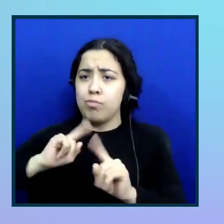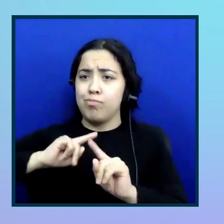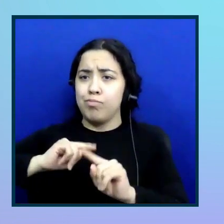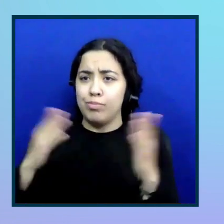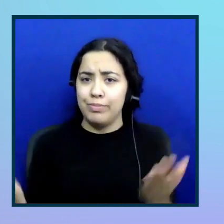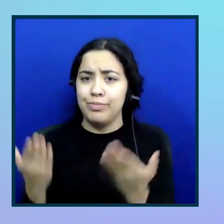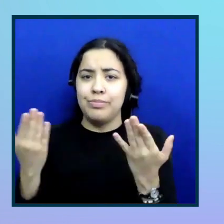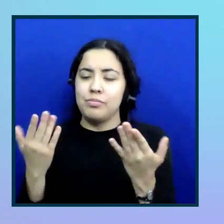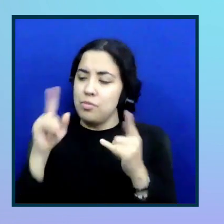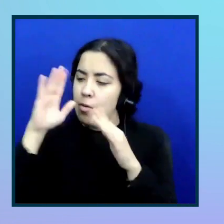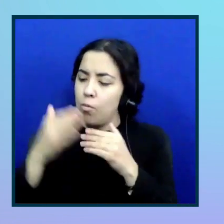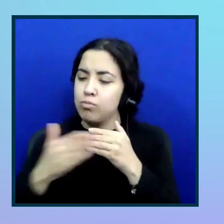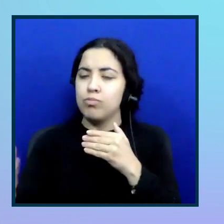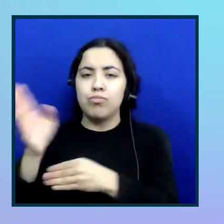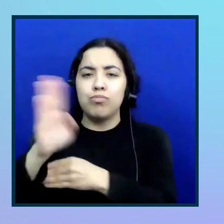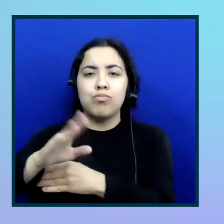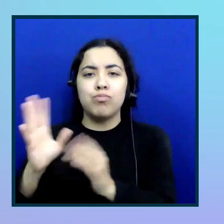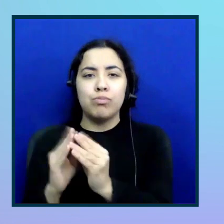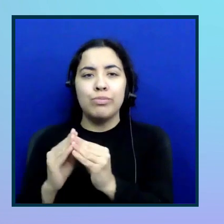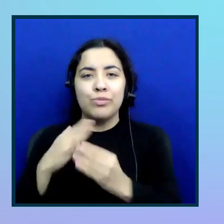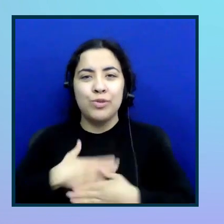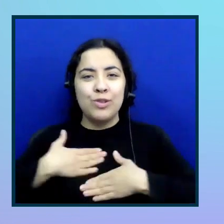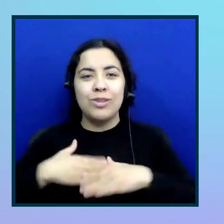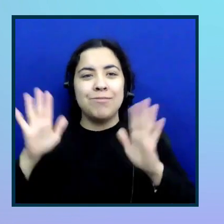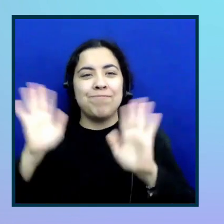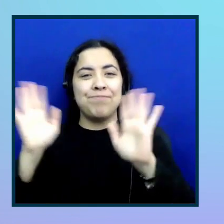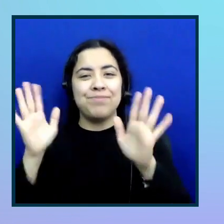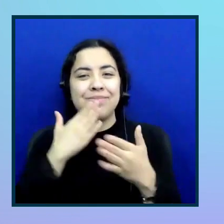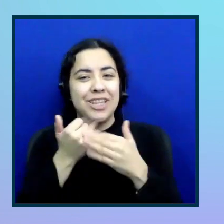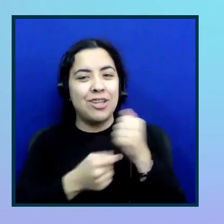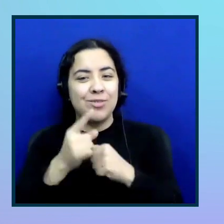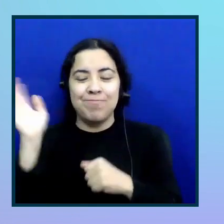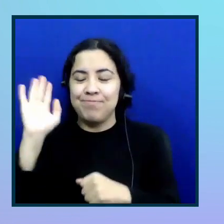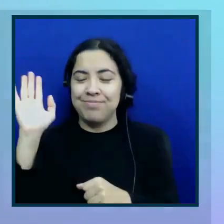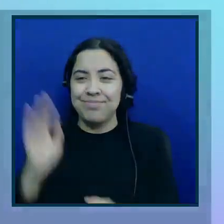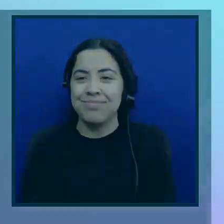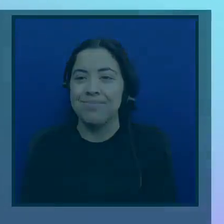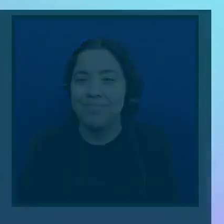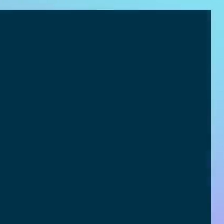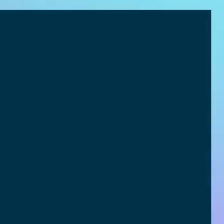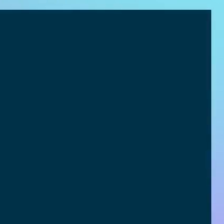We hope you enjoy the rest of Axe-con. Have a good day. Thanks everyone. - Thanks everyone.